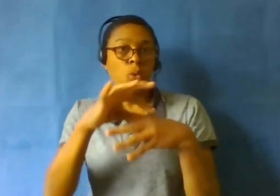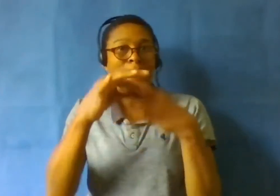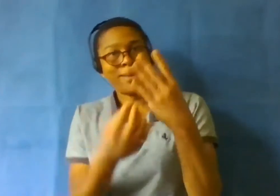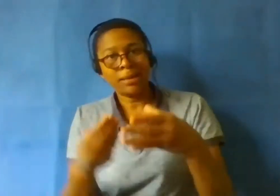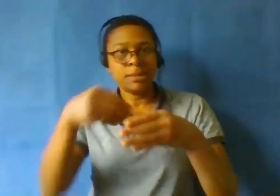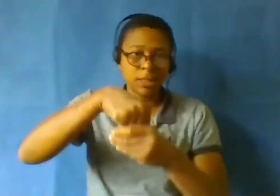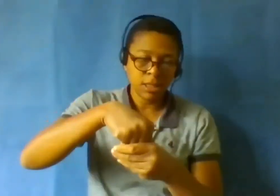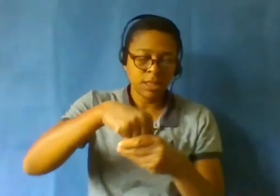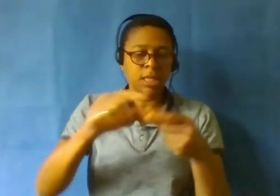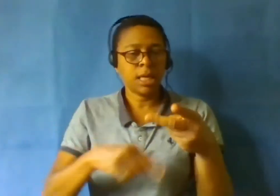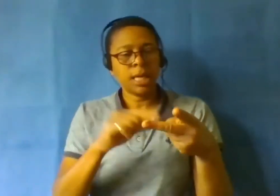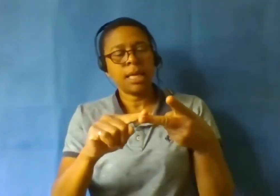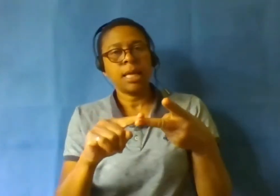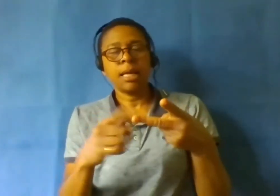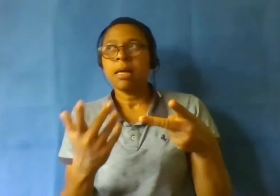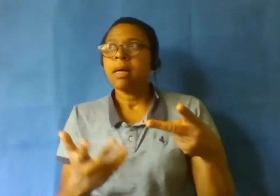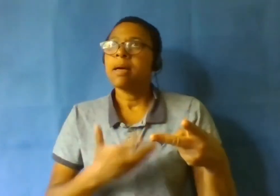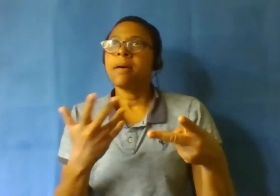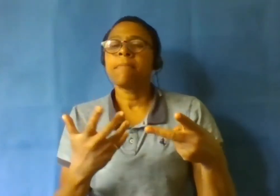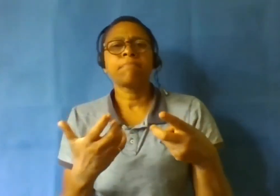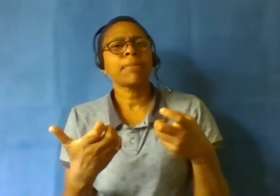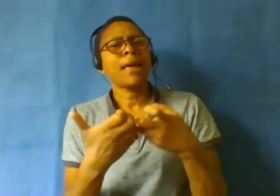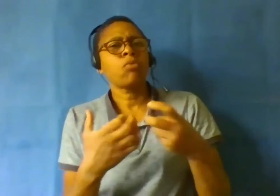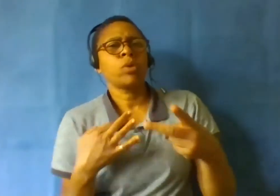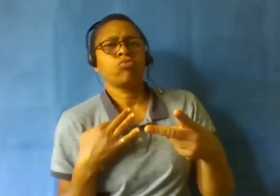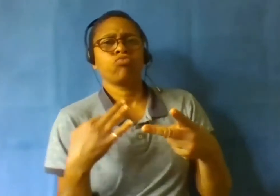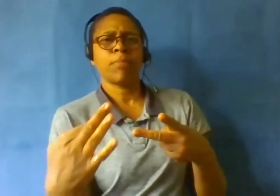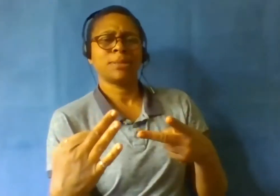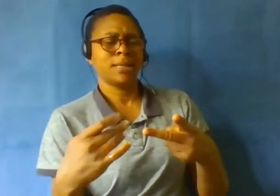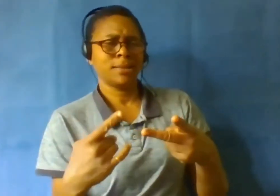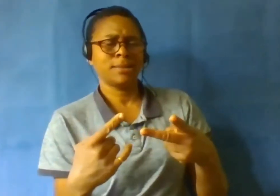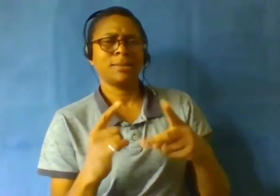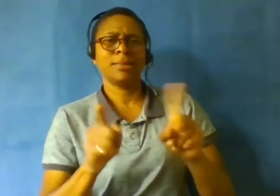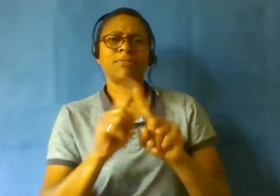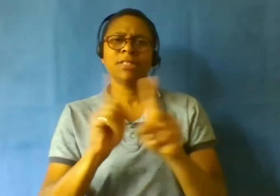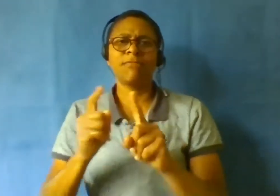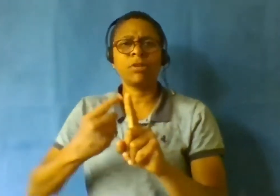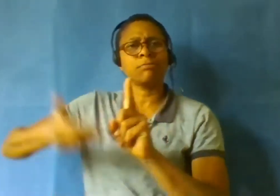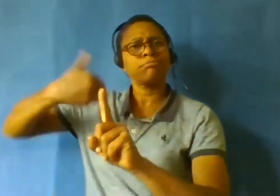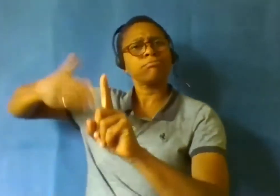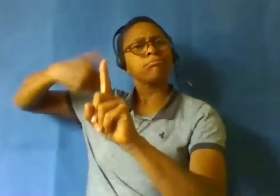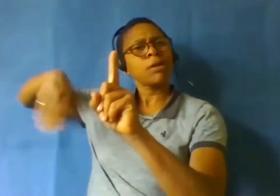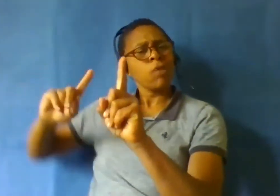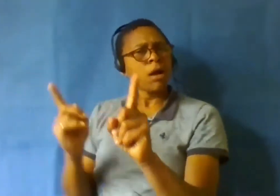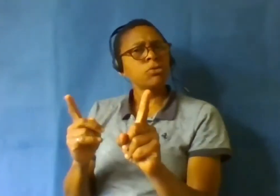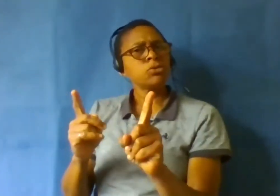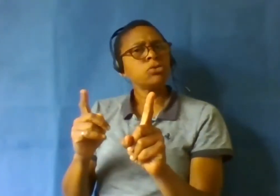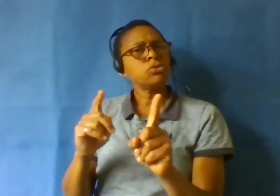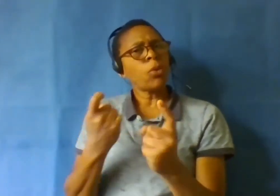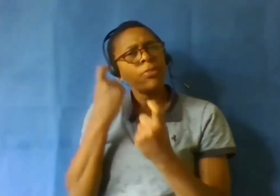different backgrounds in the in the tongue for media versus intersectional